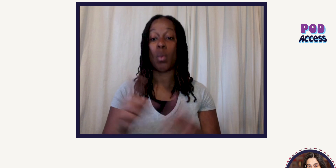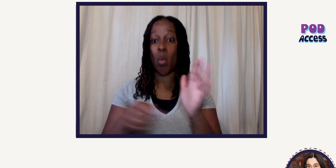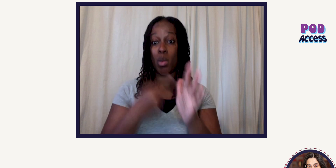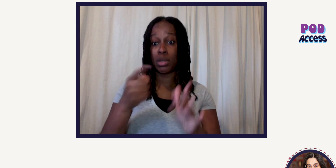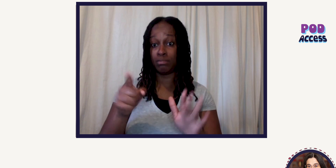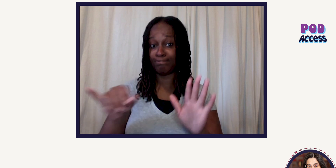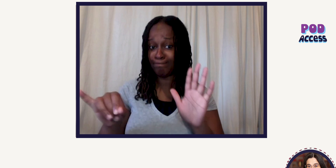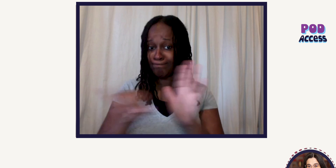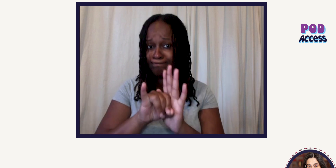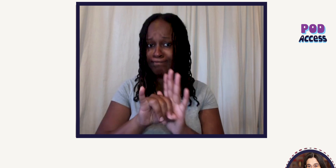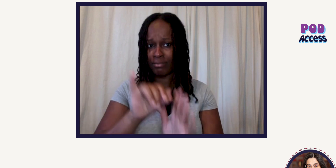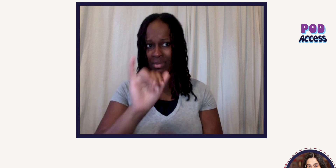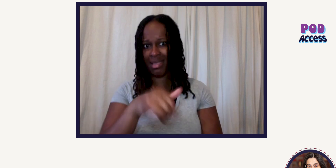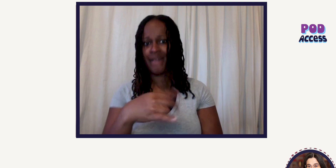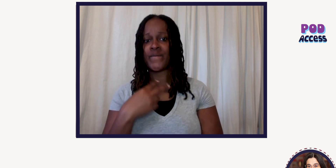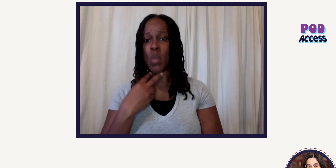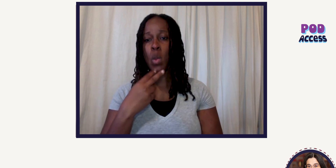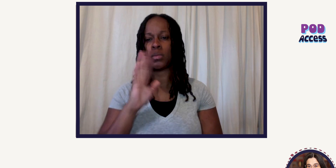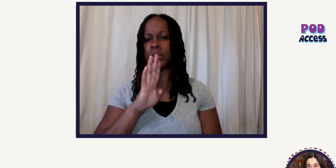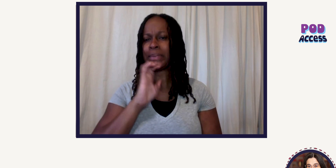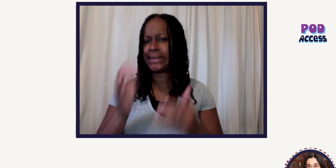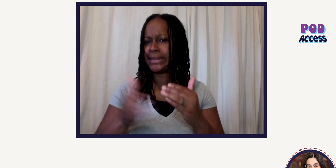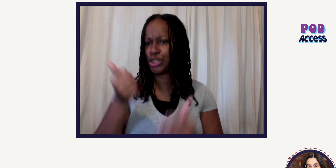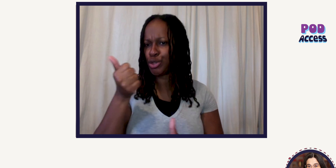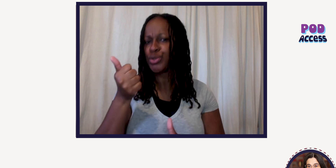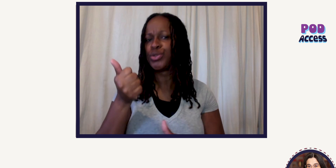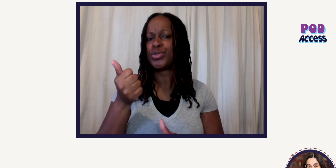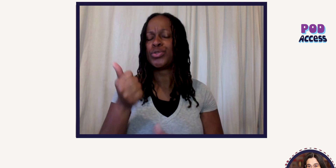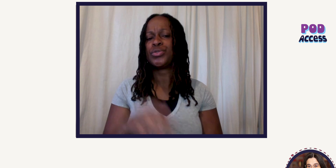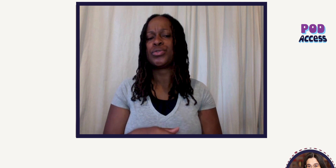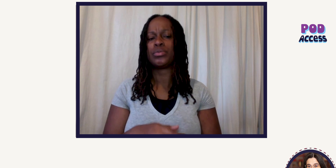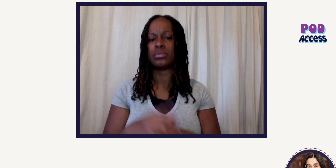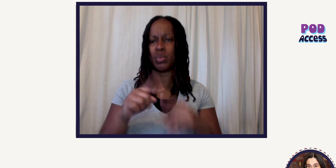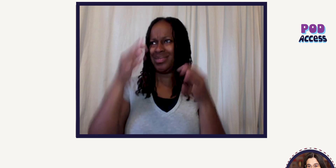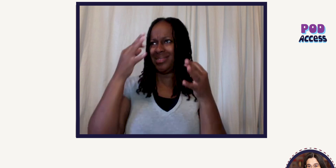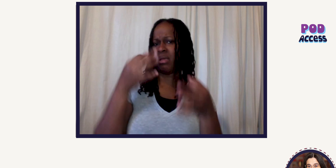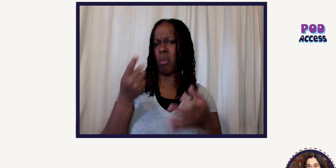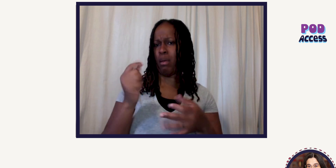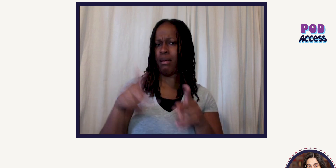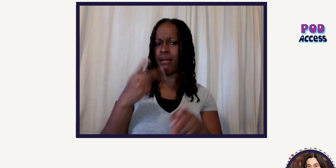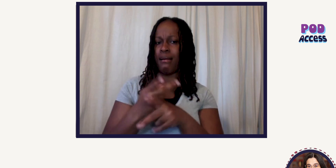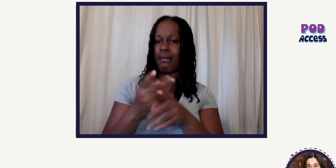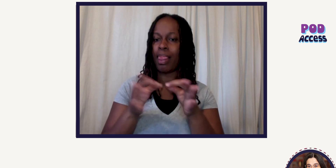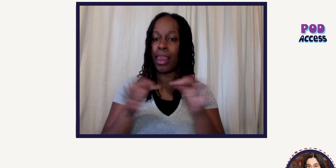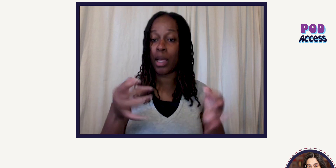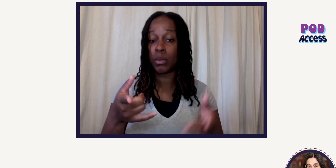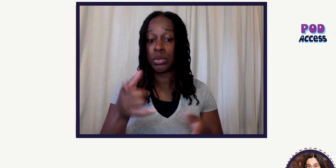Once you’ve identified the voice, it will be easier to decide what kind of language that you use that is in line with the voice.